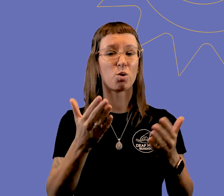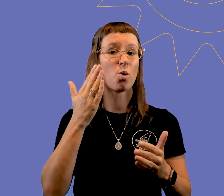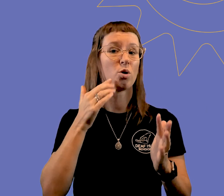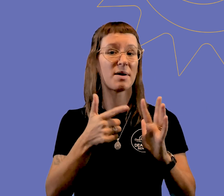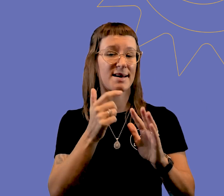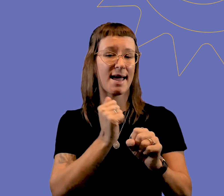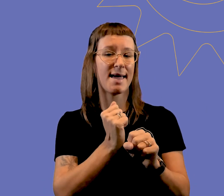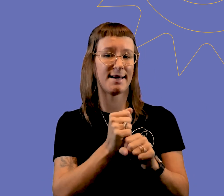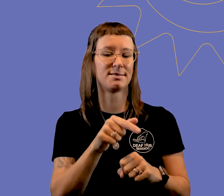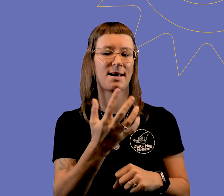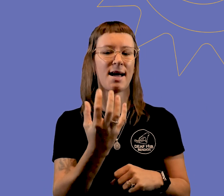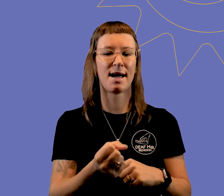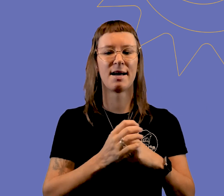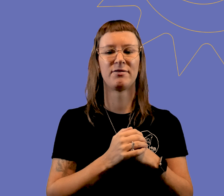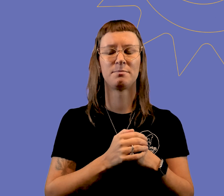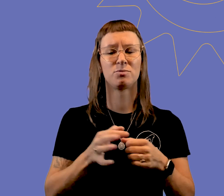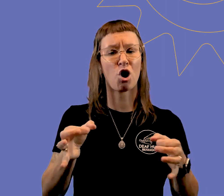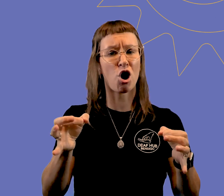Ovaries are where our eggs are stored in the female body.